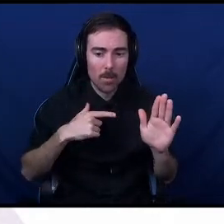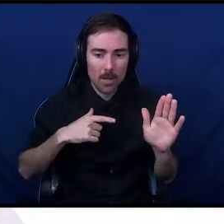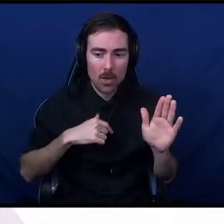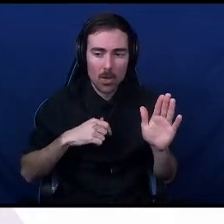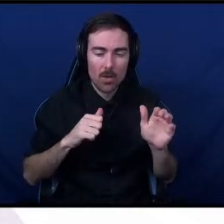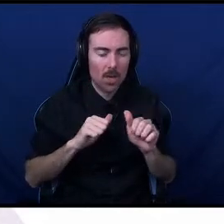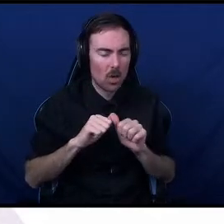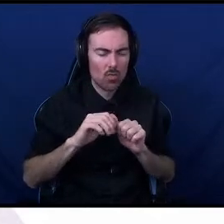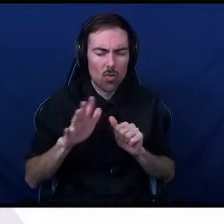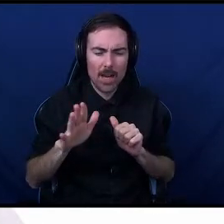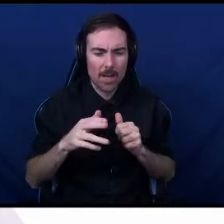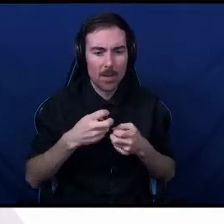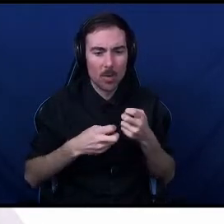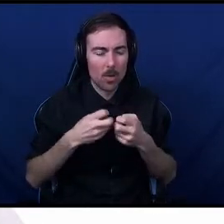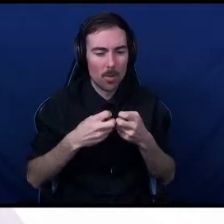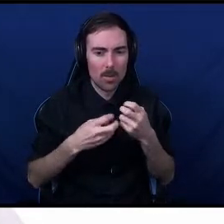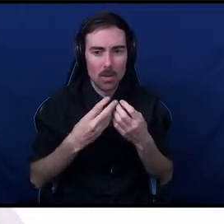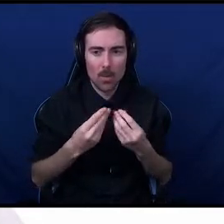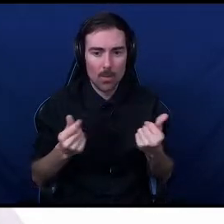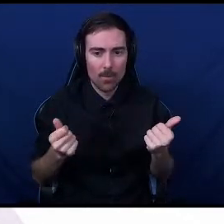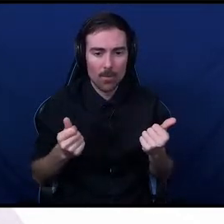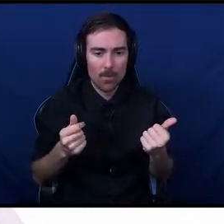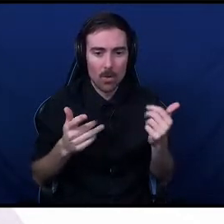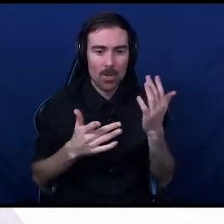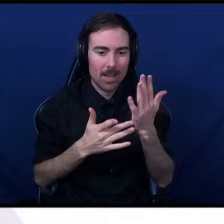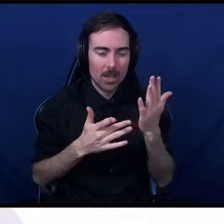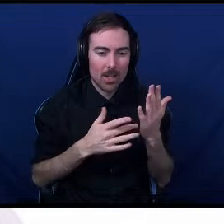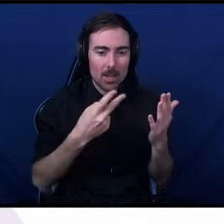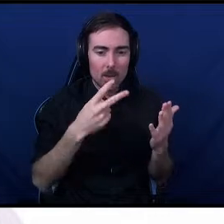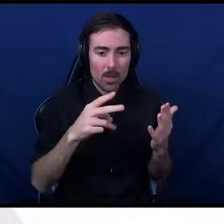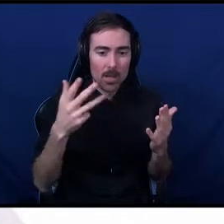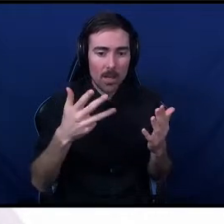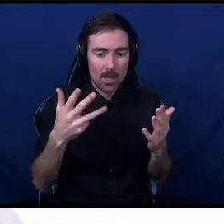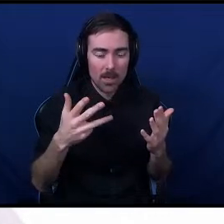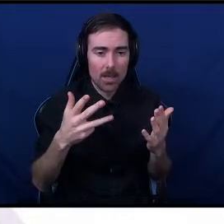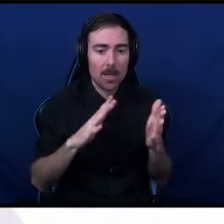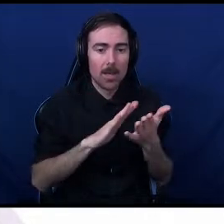technology at that point in 2019, had enabled surgery, brain